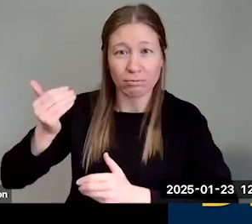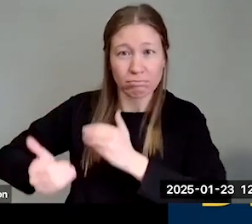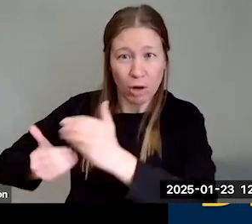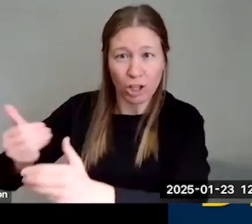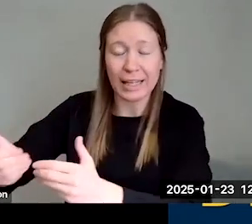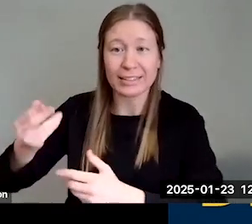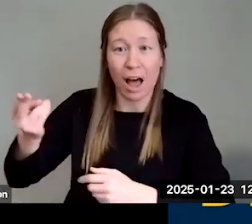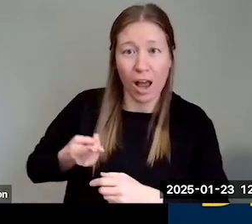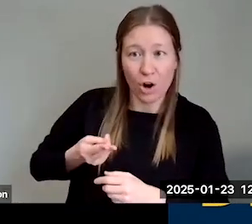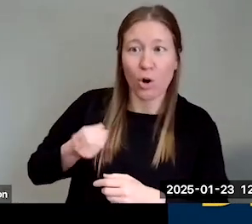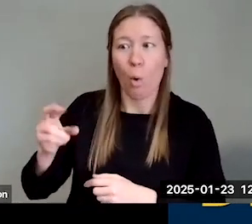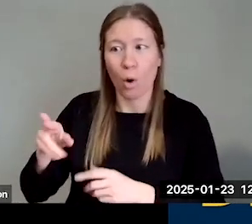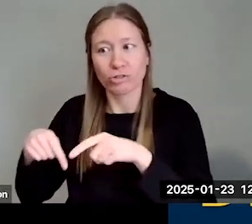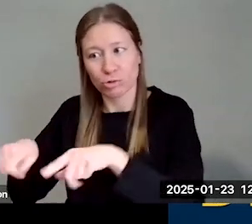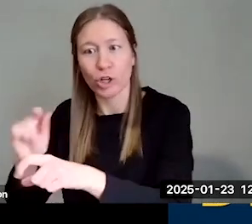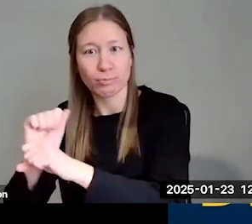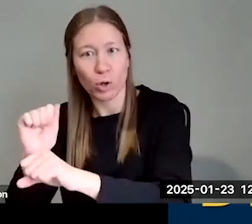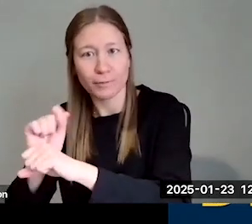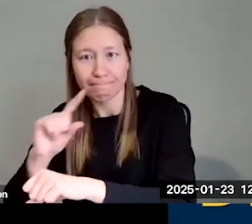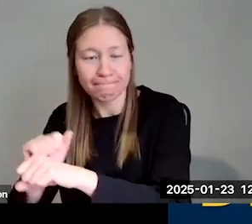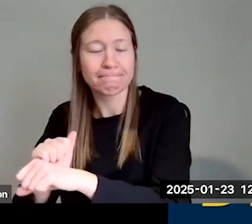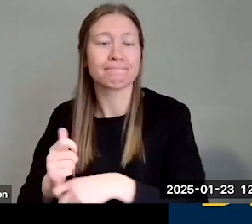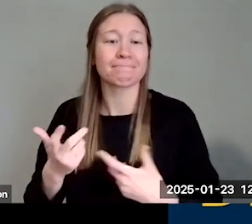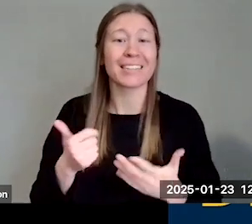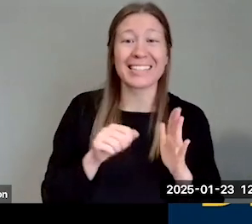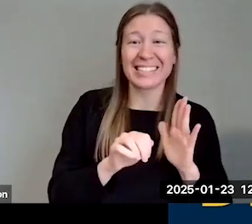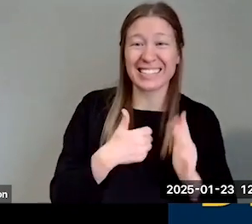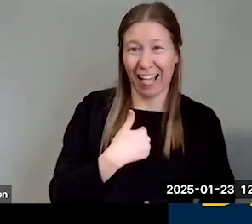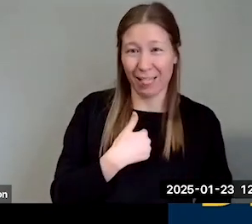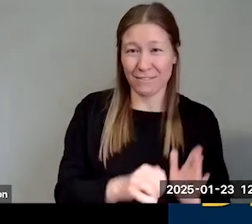Self-identification as an individual with a disability